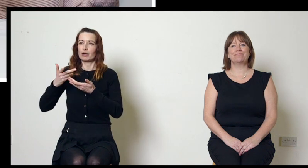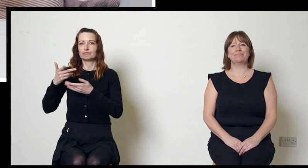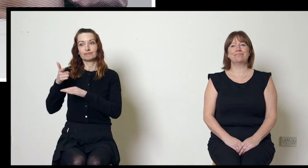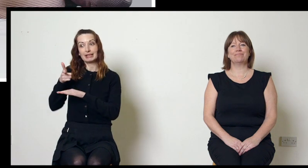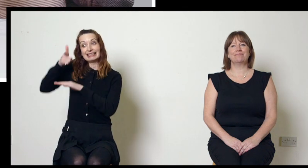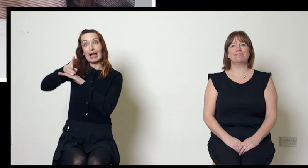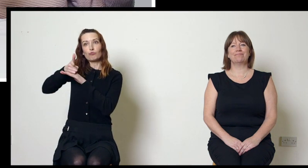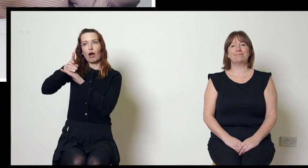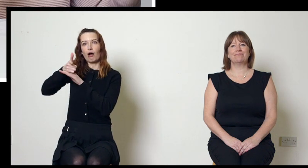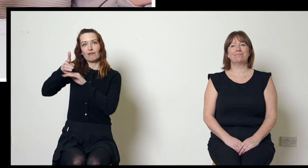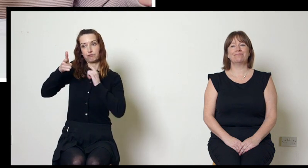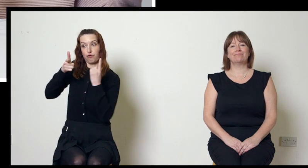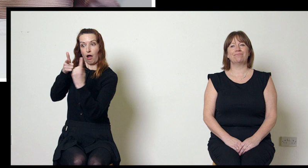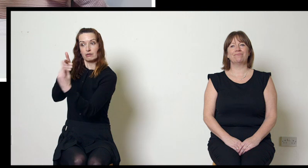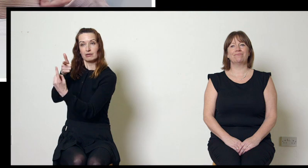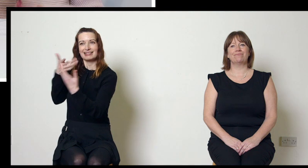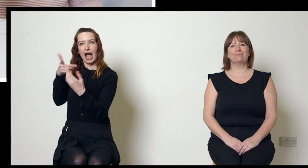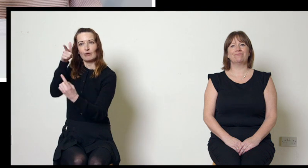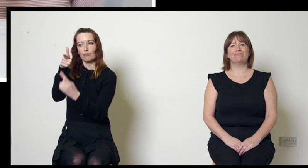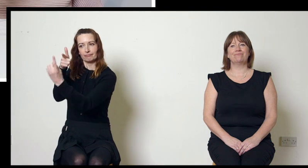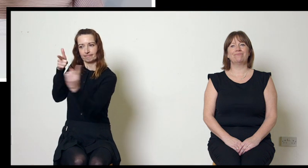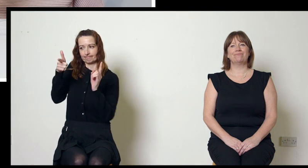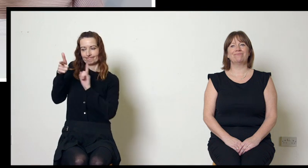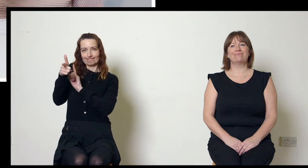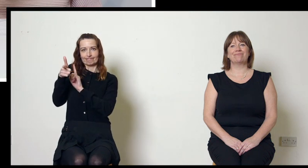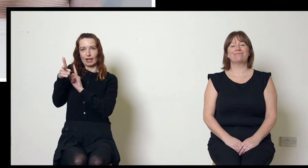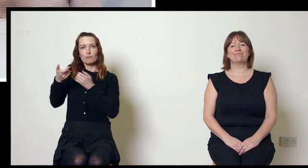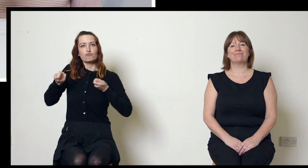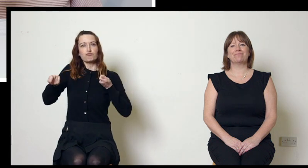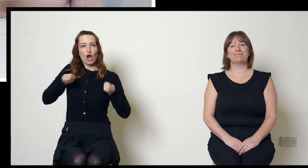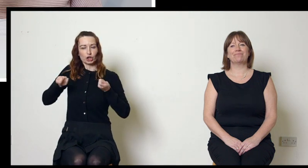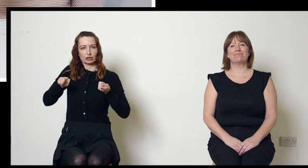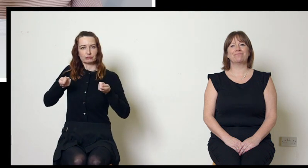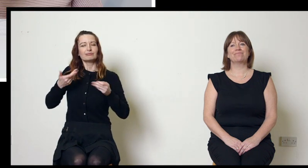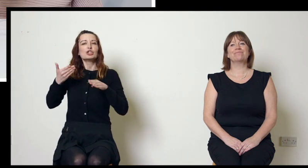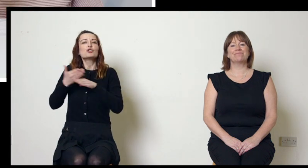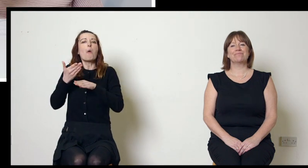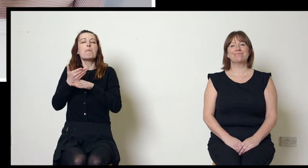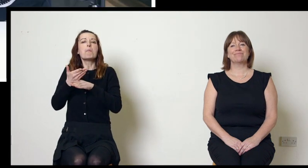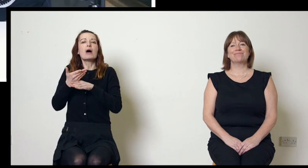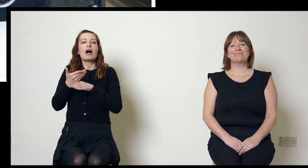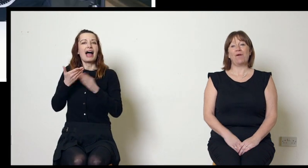from in front of the camera to behind the camera into production and I'm an access co-ordinator. Fancy.